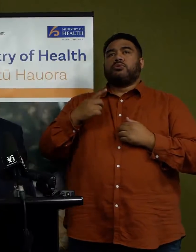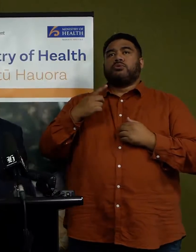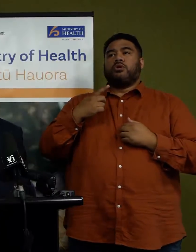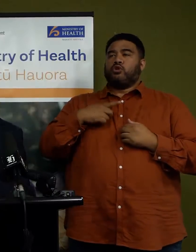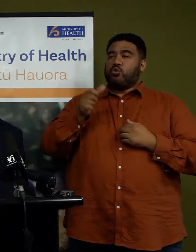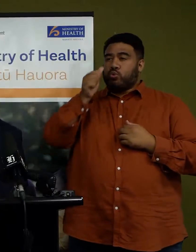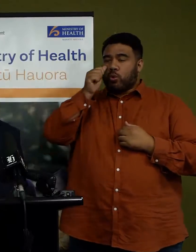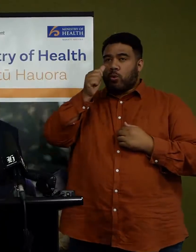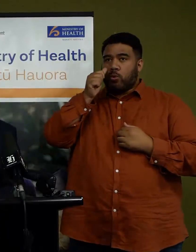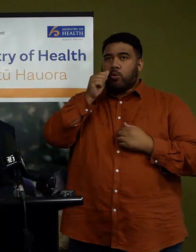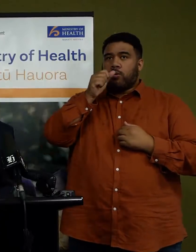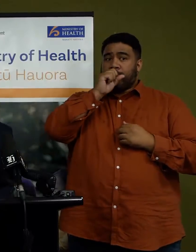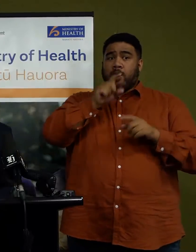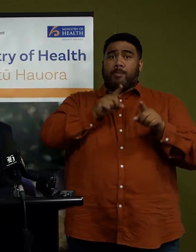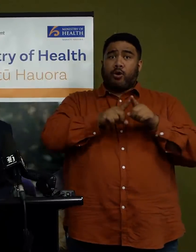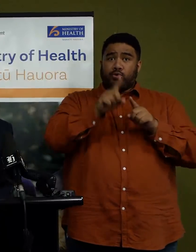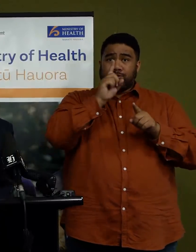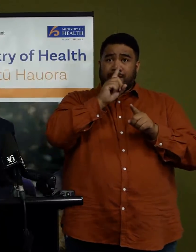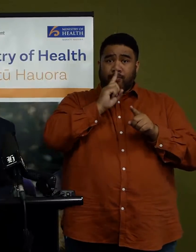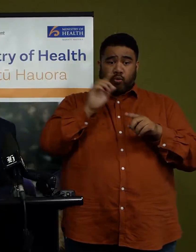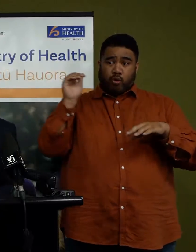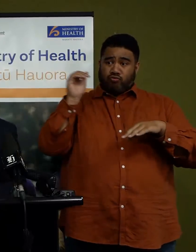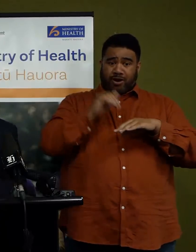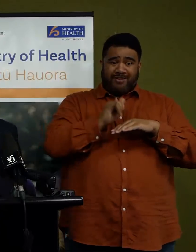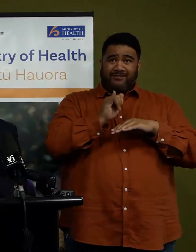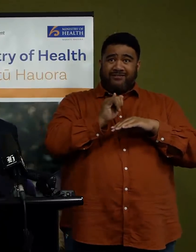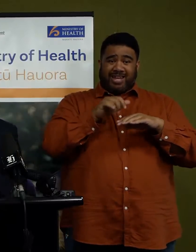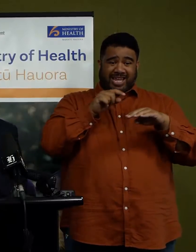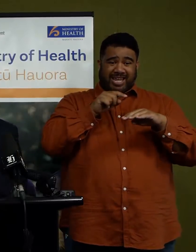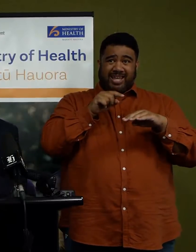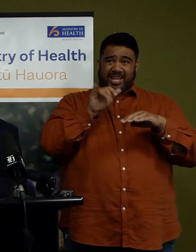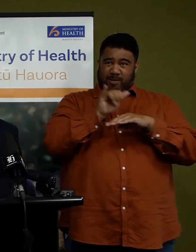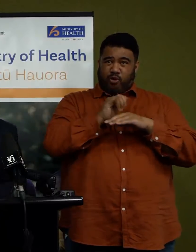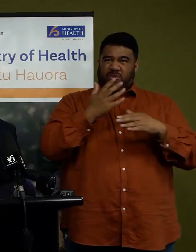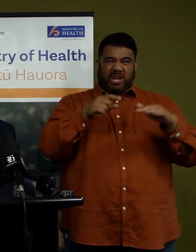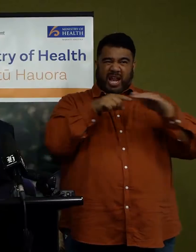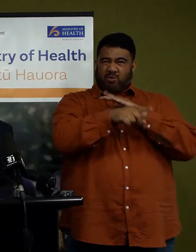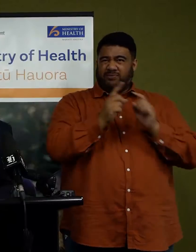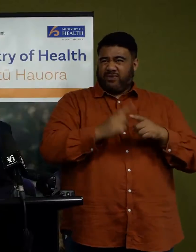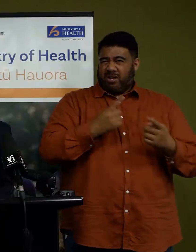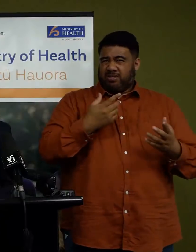people will move through the airports fairly quickly. Again, the key issue here is about ensuring